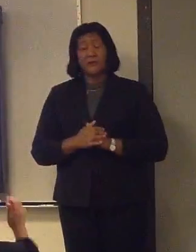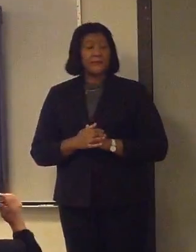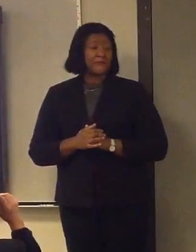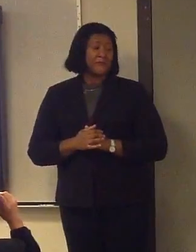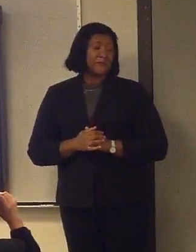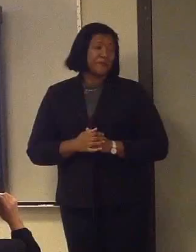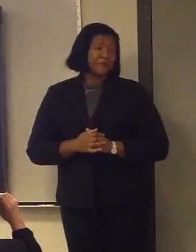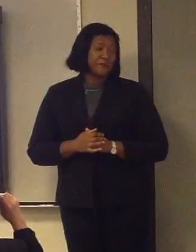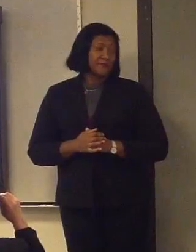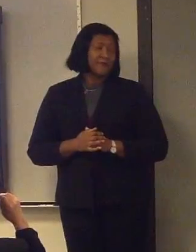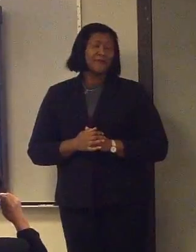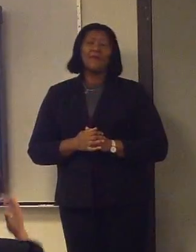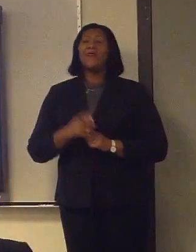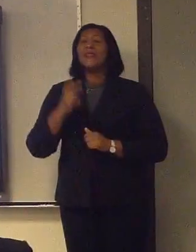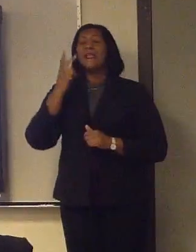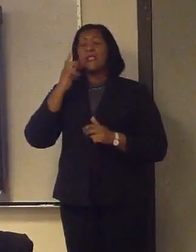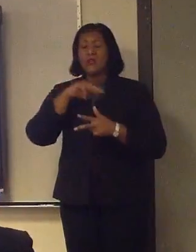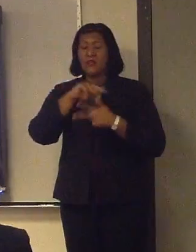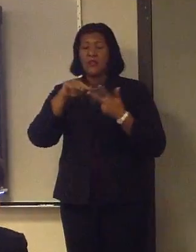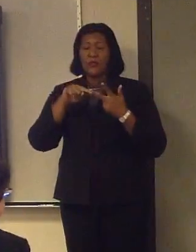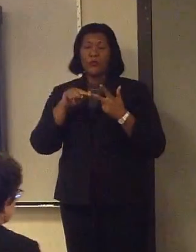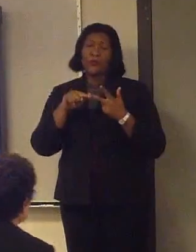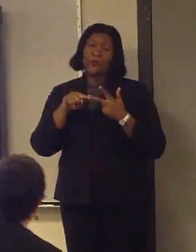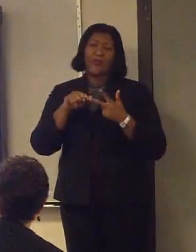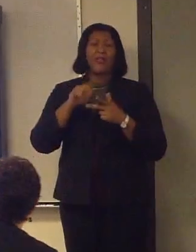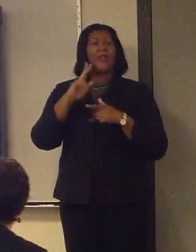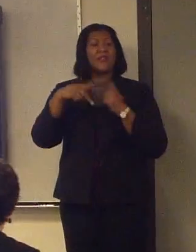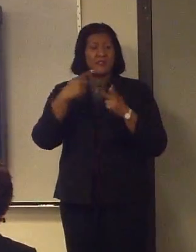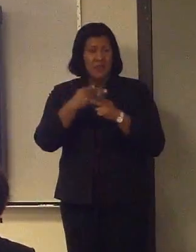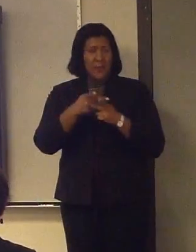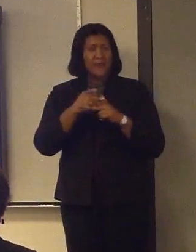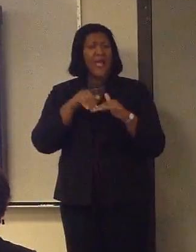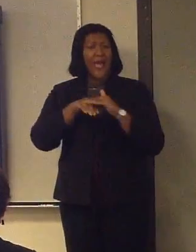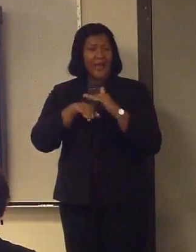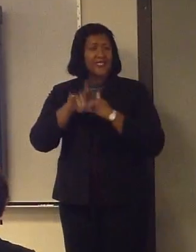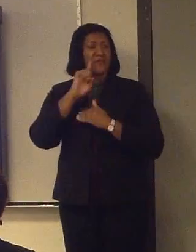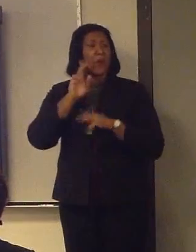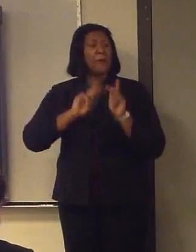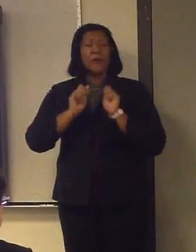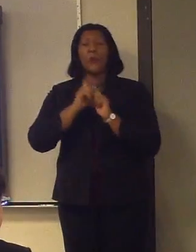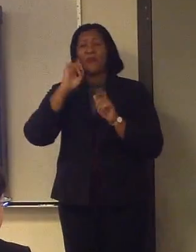at the three main forms of access for people with hearing loss. You'll see that we have